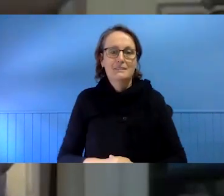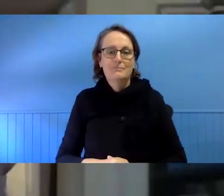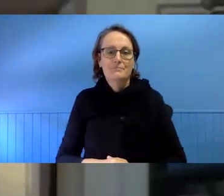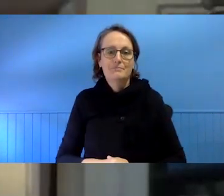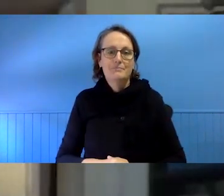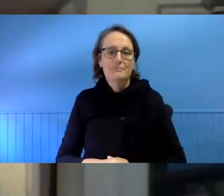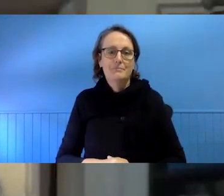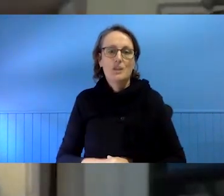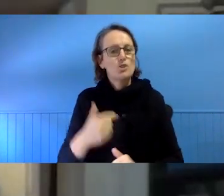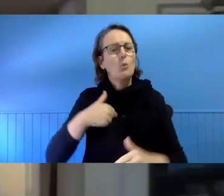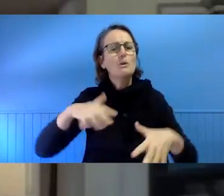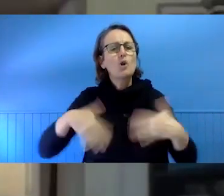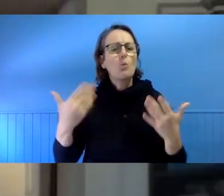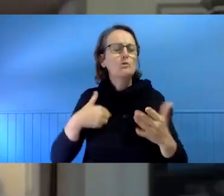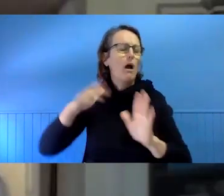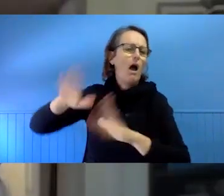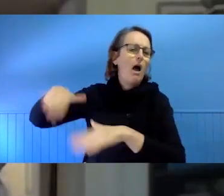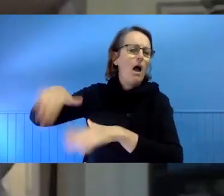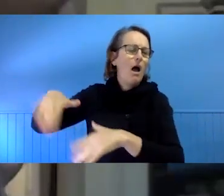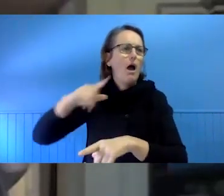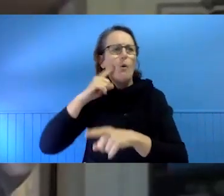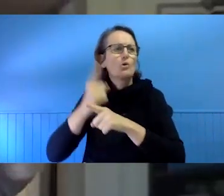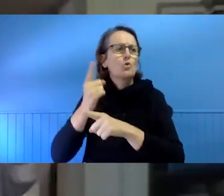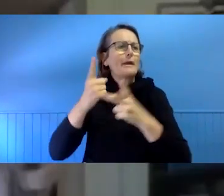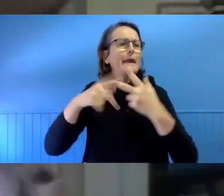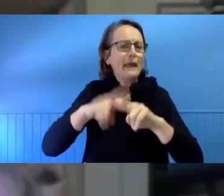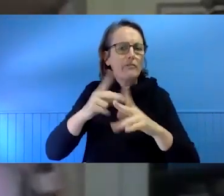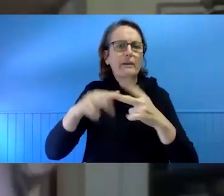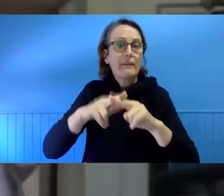it's not happening and just talking about it in the abstract, I designed